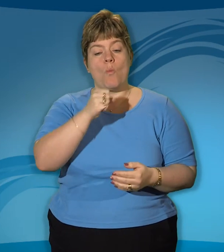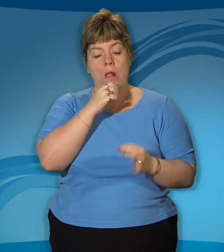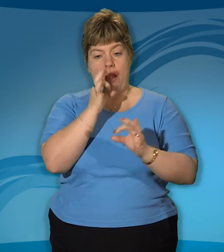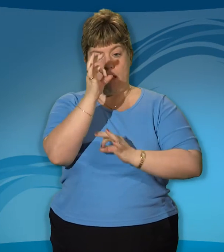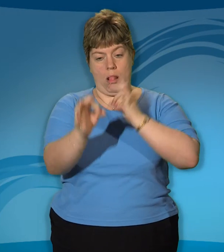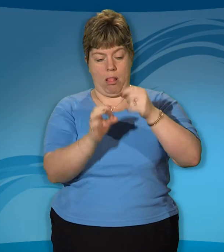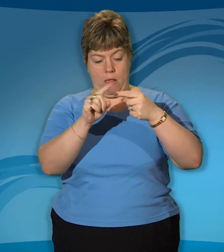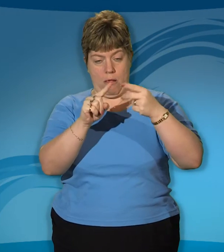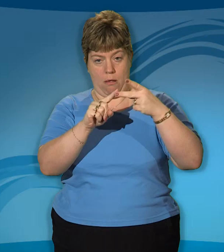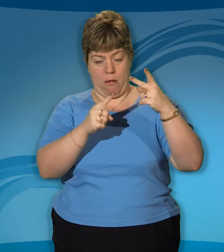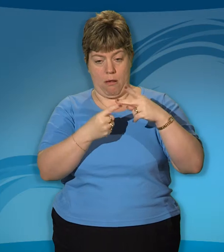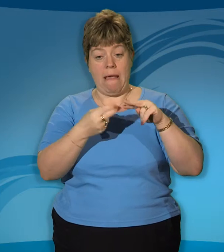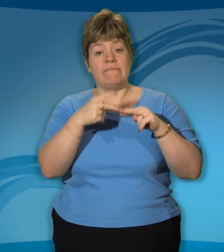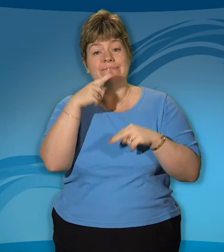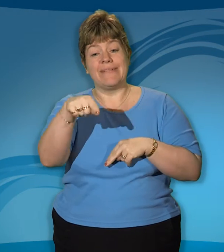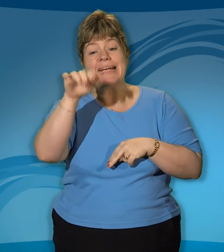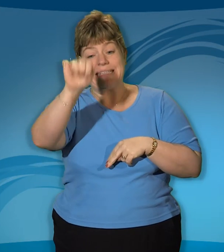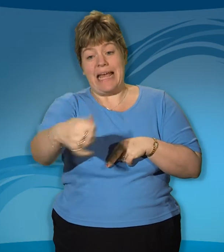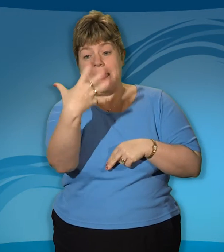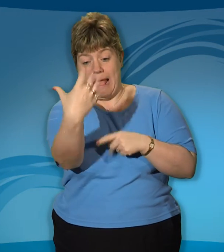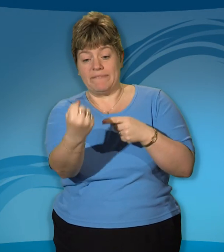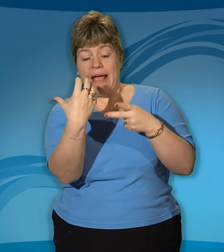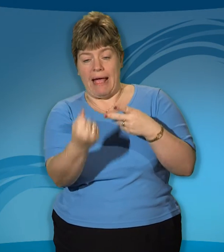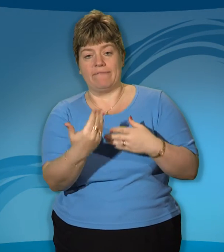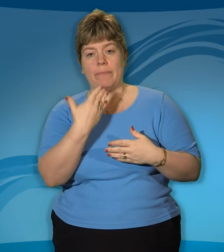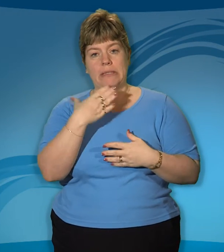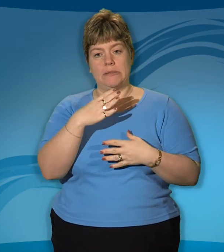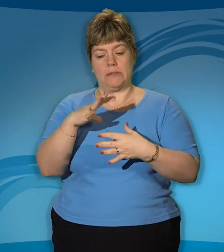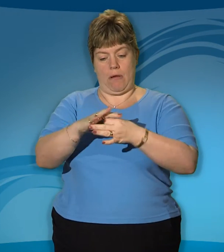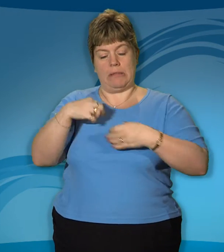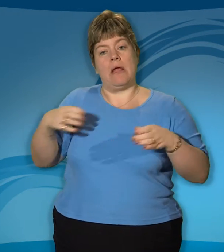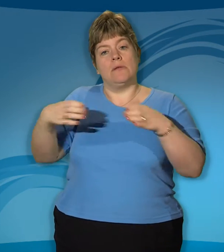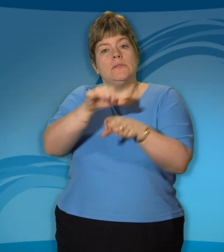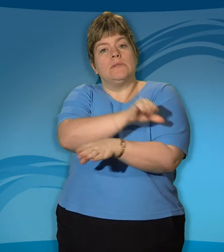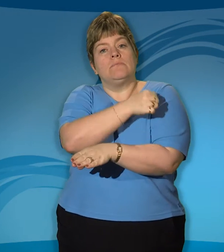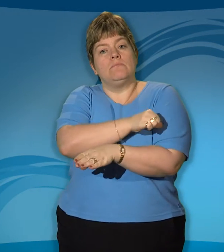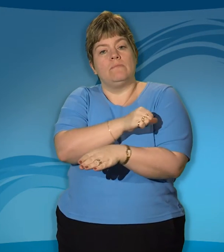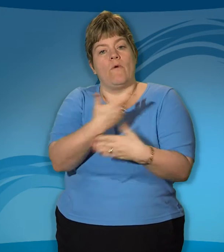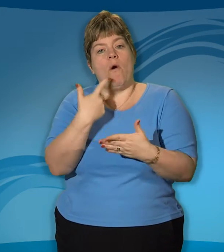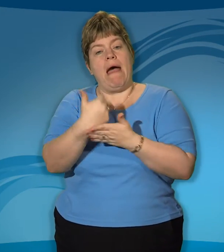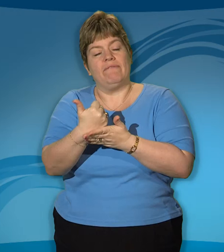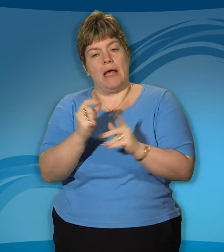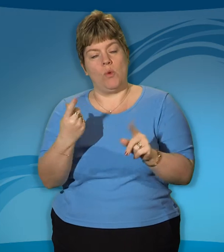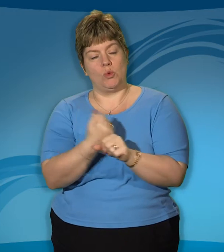If you answer yes to any of the following 2 questions, please contact us for advice: